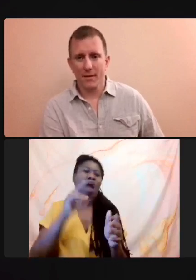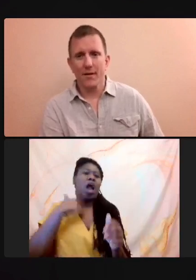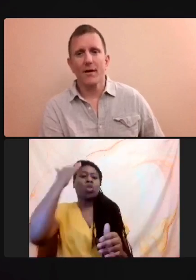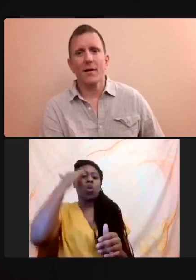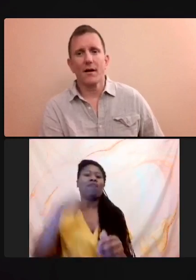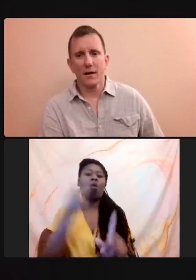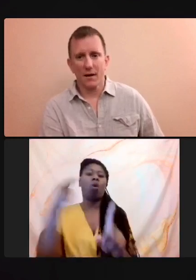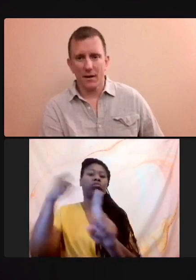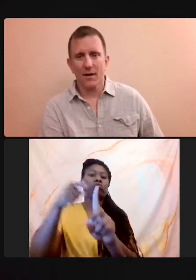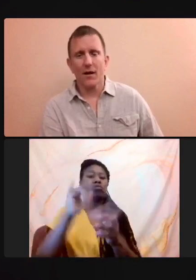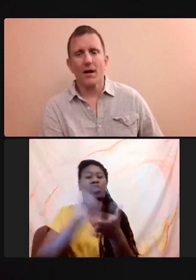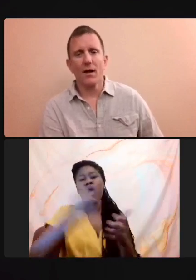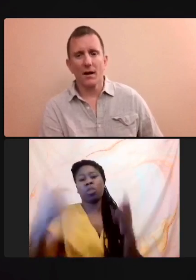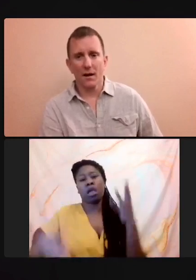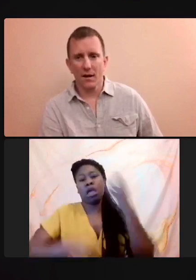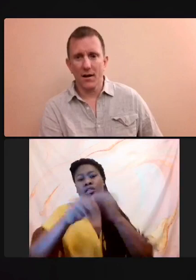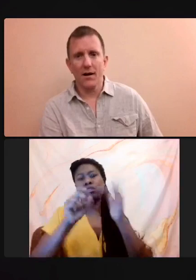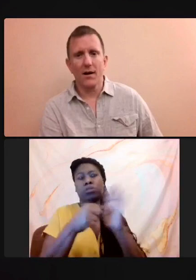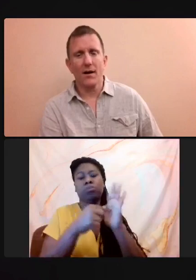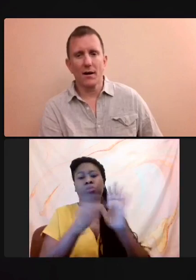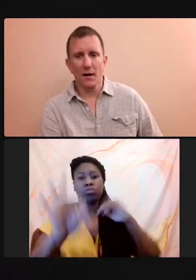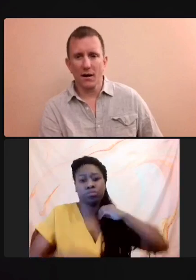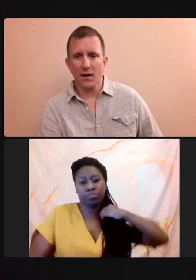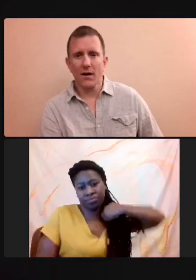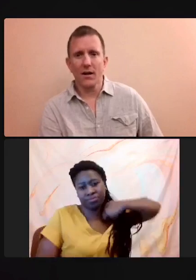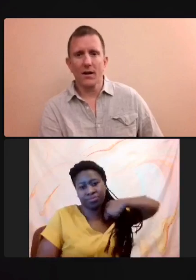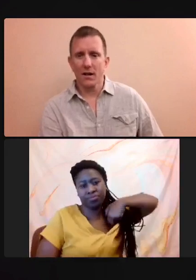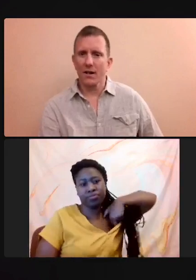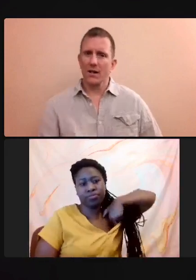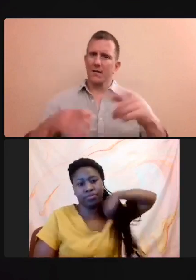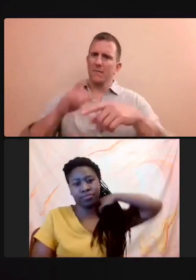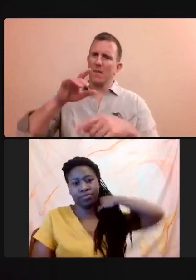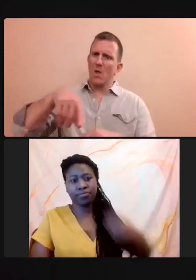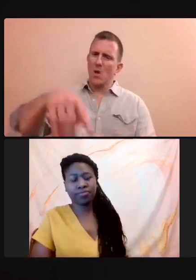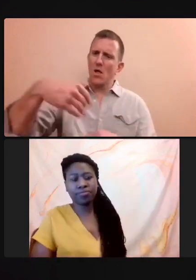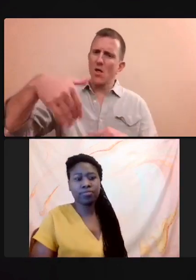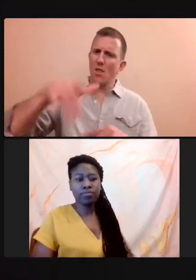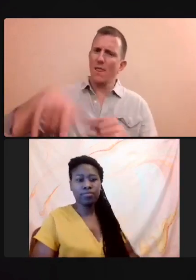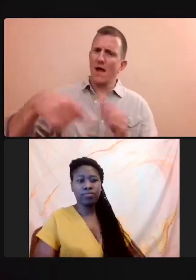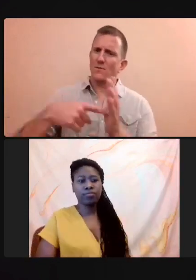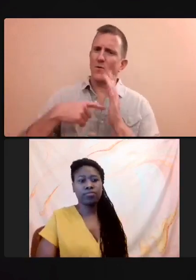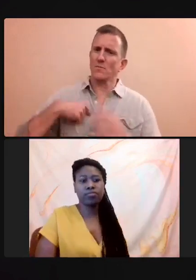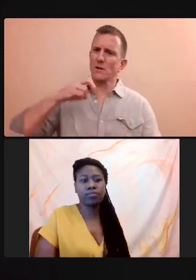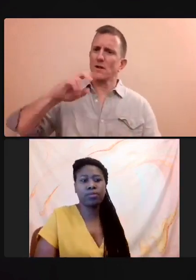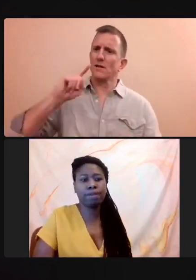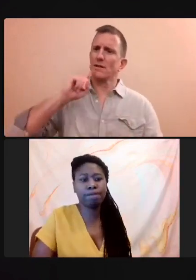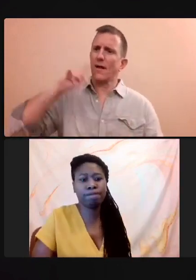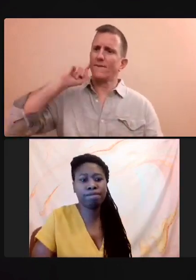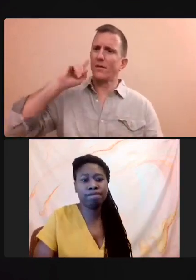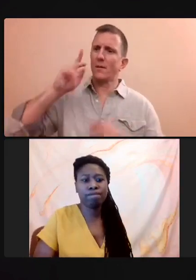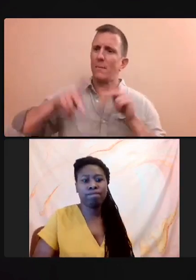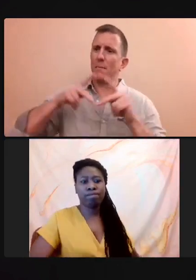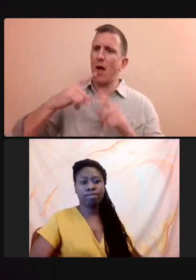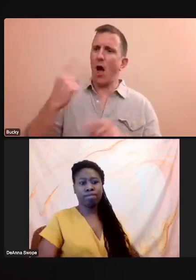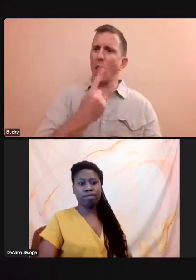you know, give me an AI and I'm like, oh, you know what I realized? Time out, time out. The Interpreter Some technical difficulties, y'all know.